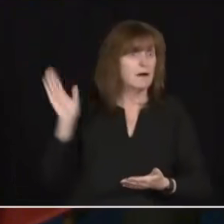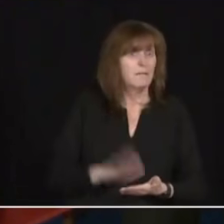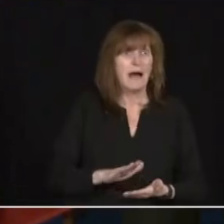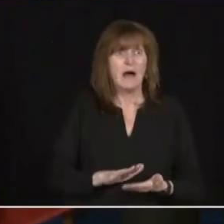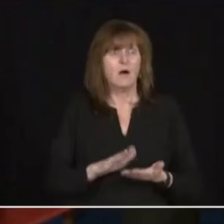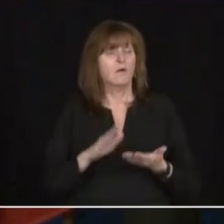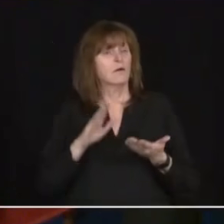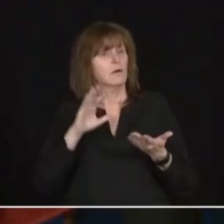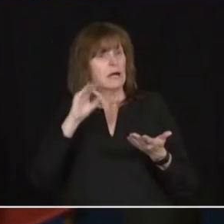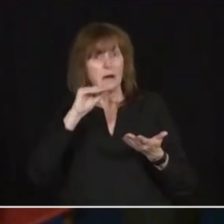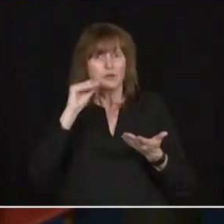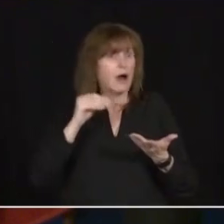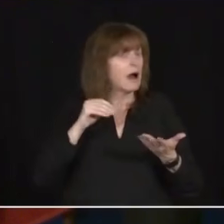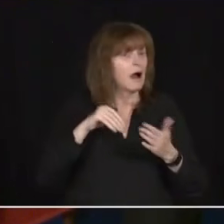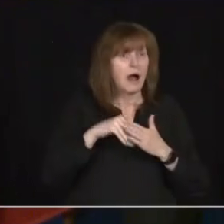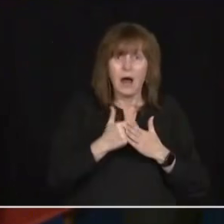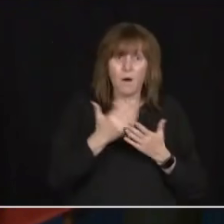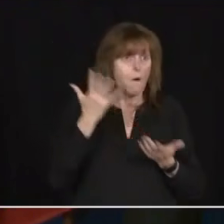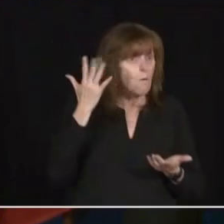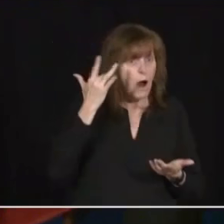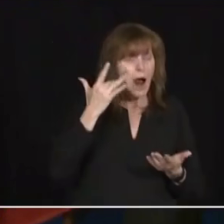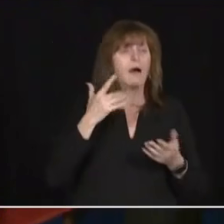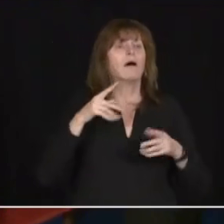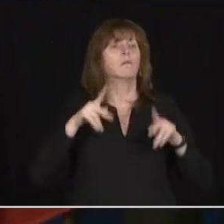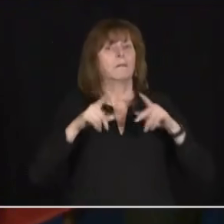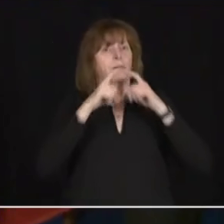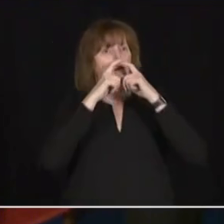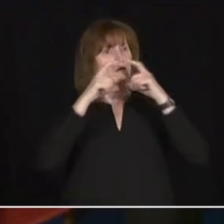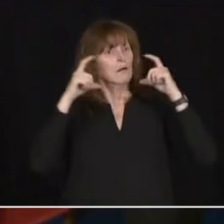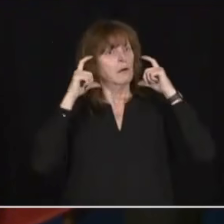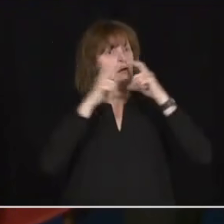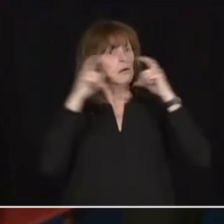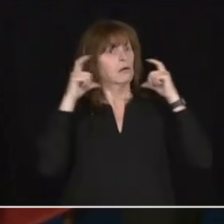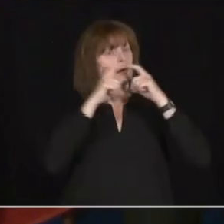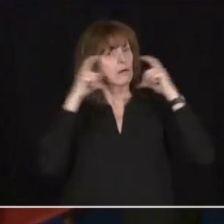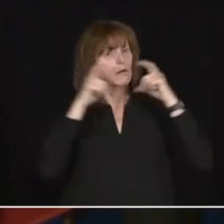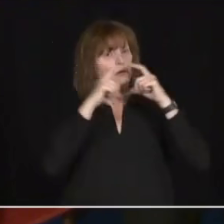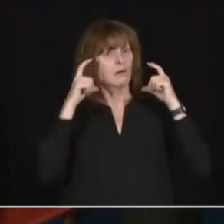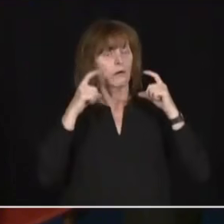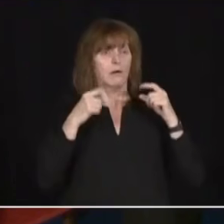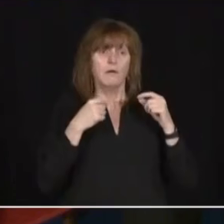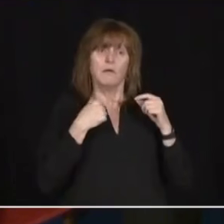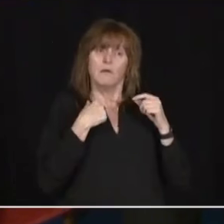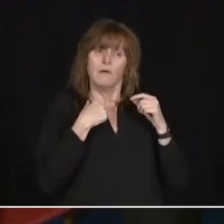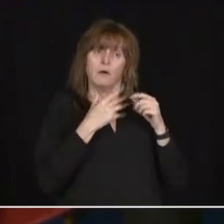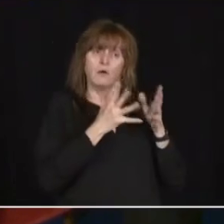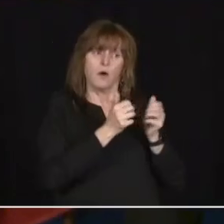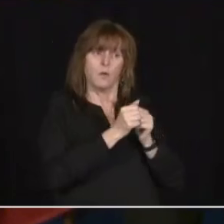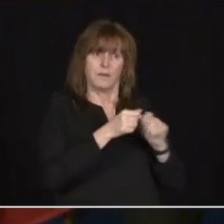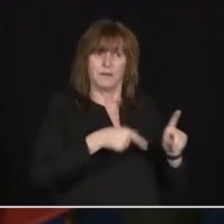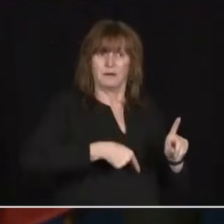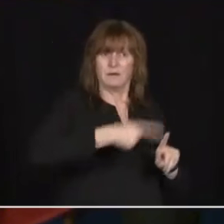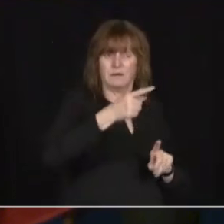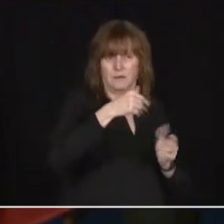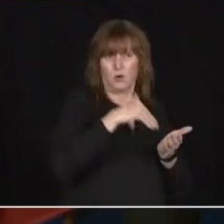by everyone wearing masks and when I talked to doctor on the health table, I said not everyone is going to be